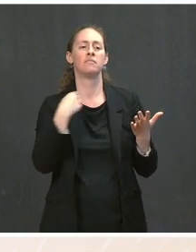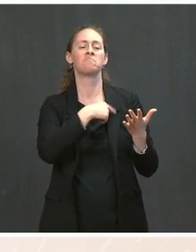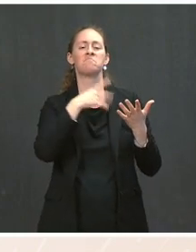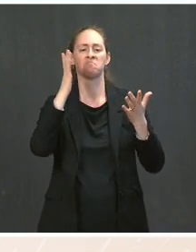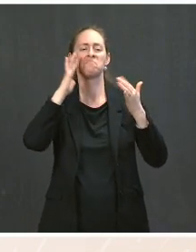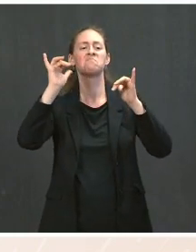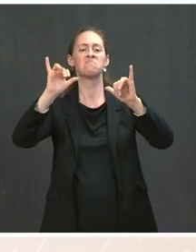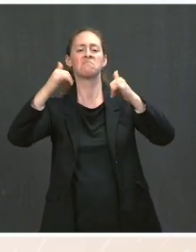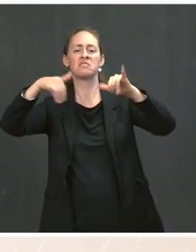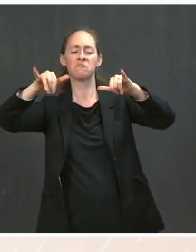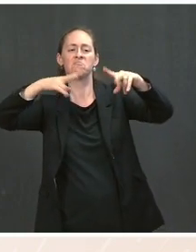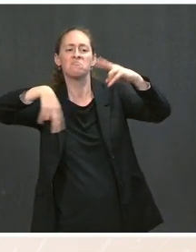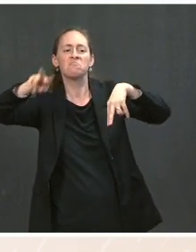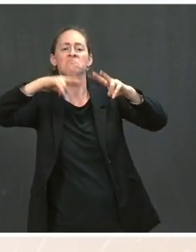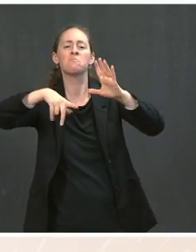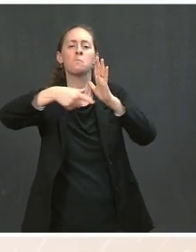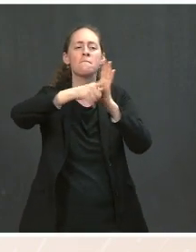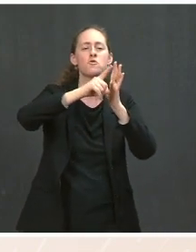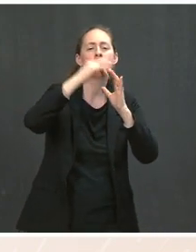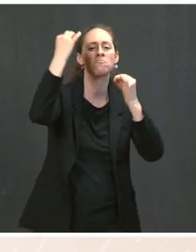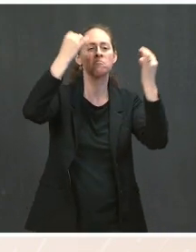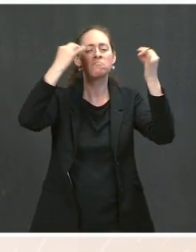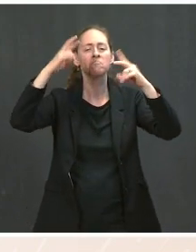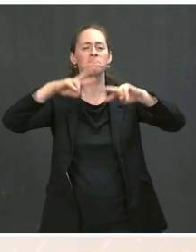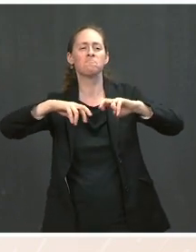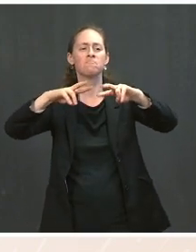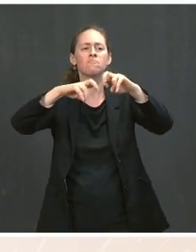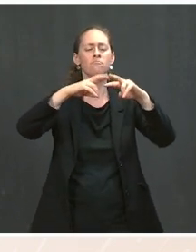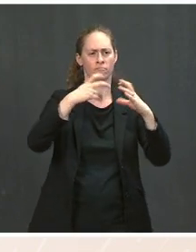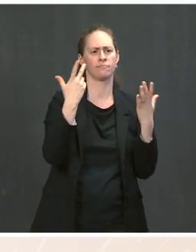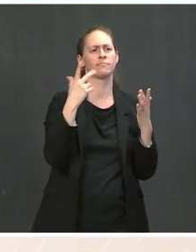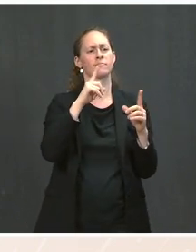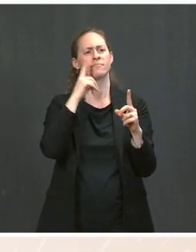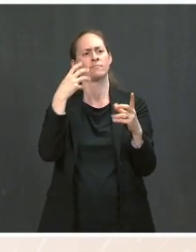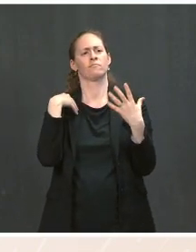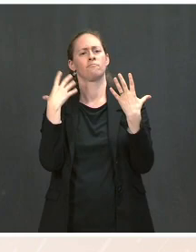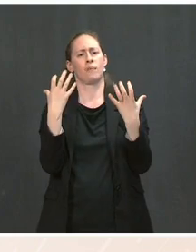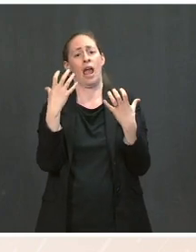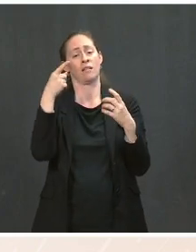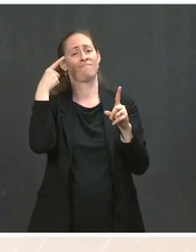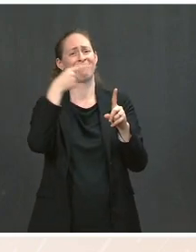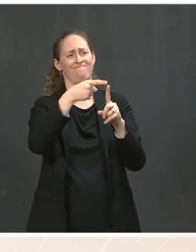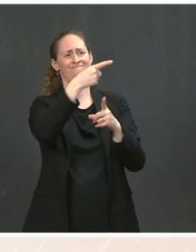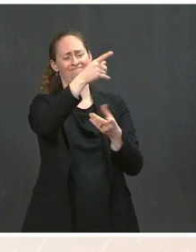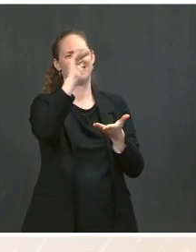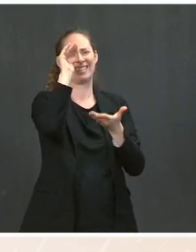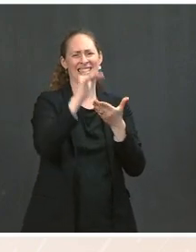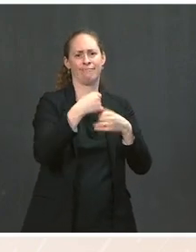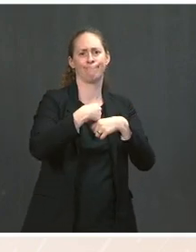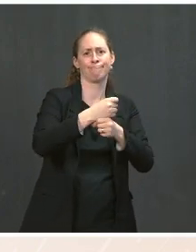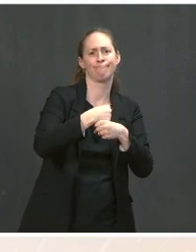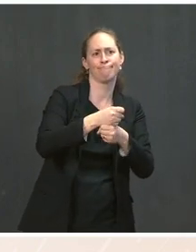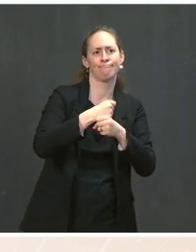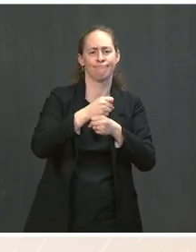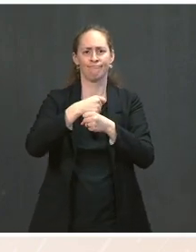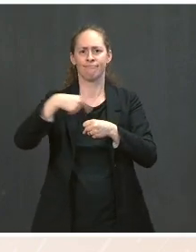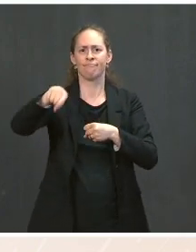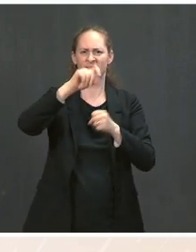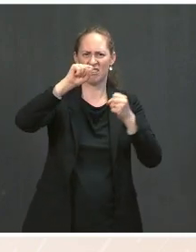Of course, our objective is a denuclearized North Korea. That remains our focus. But I don't have anything more about the review to read out.